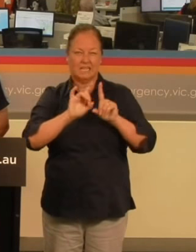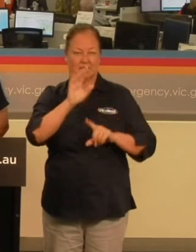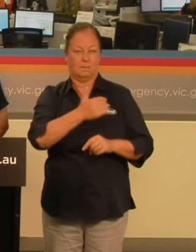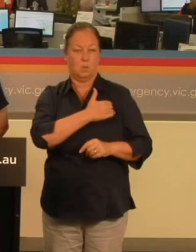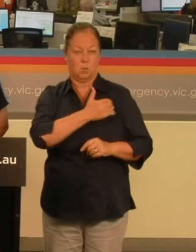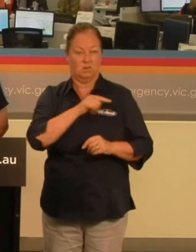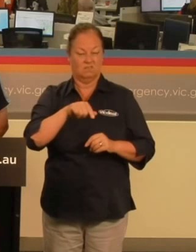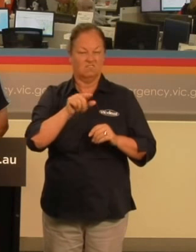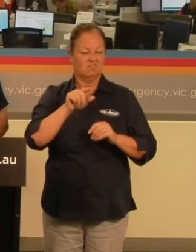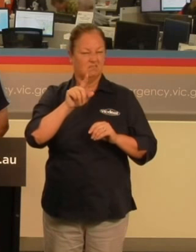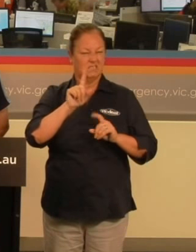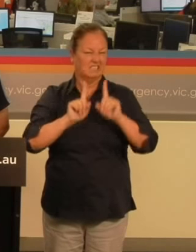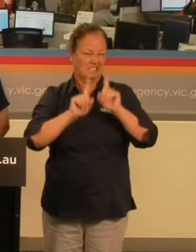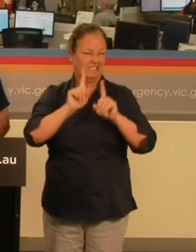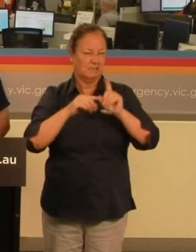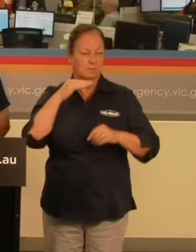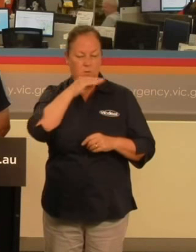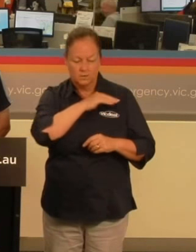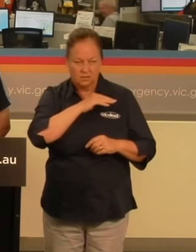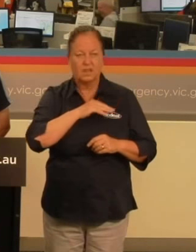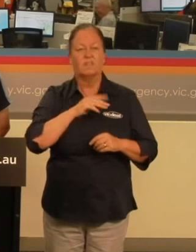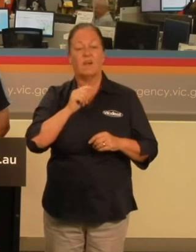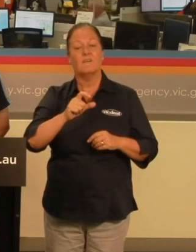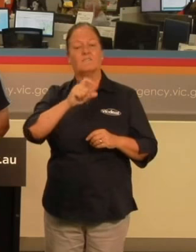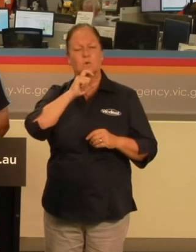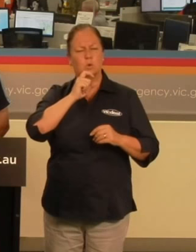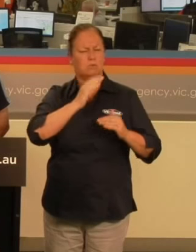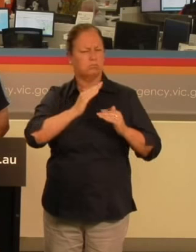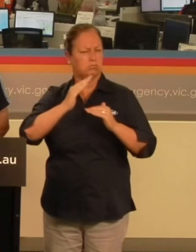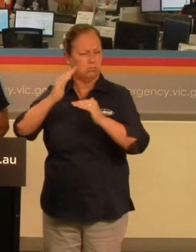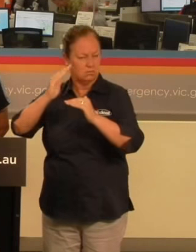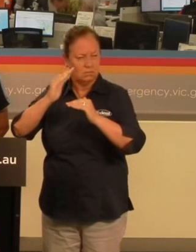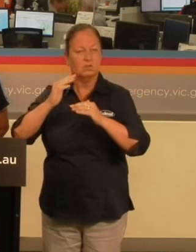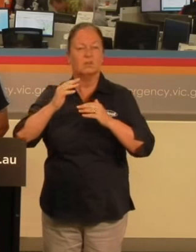about 1:00 or 2:00 in the afternoon so we have very strong westerly flow